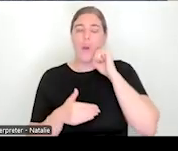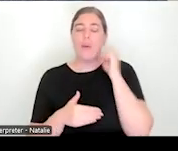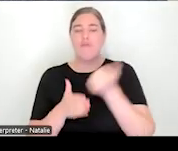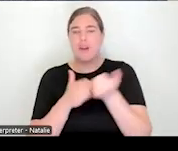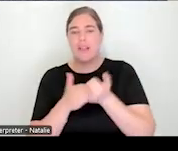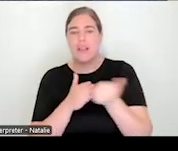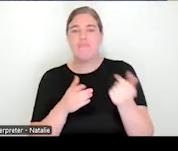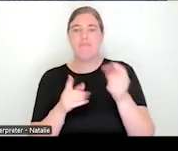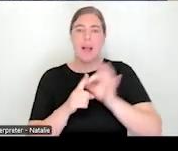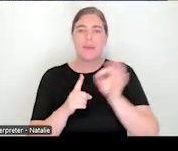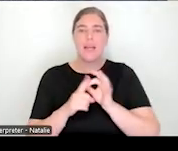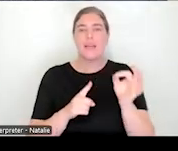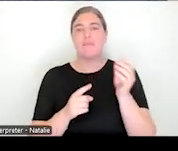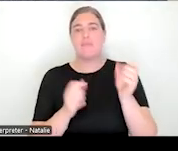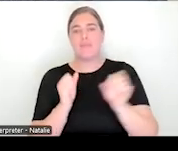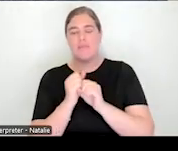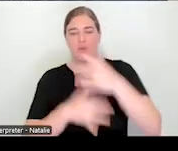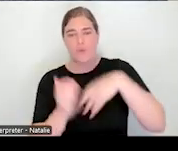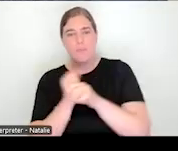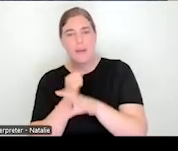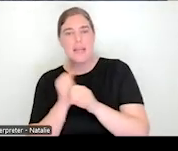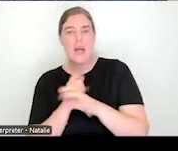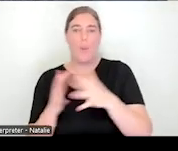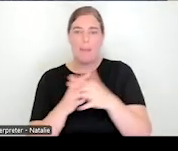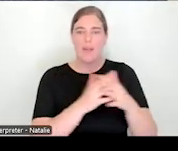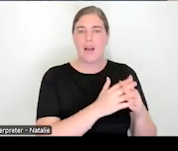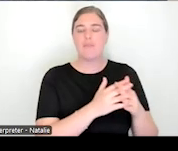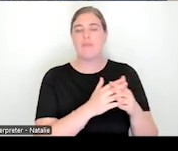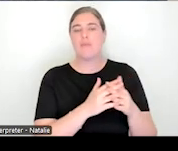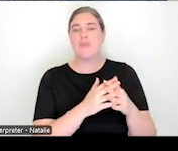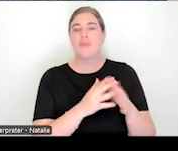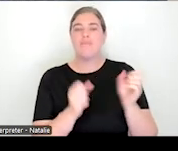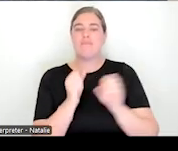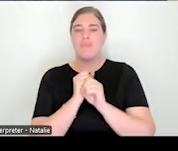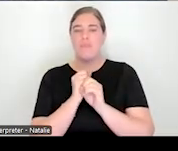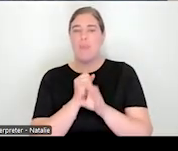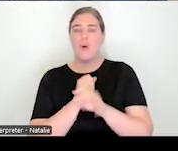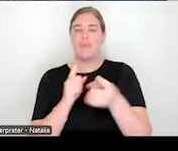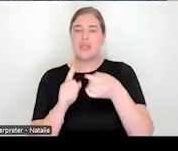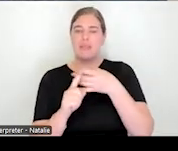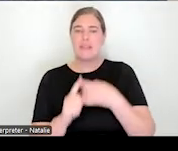our social media and website, particularly to promote specific implementation actions